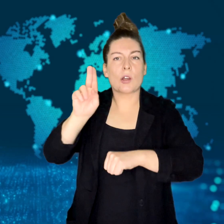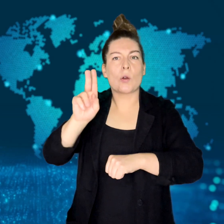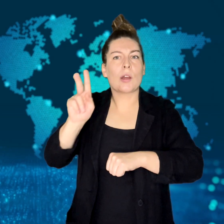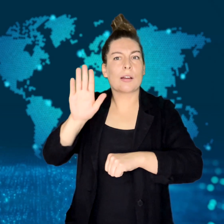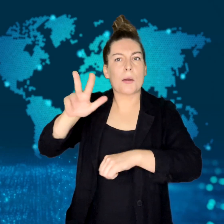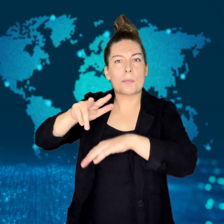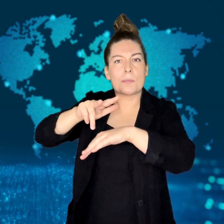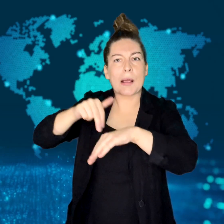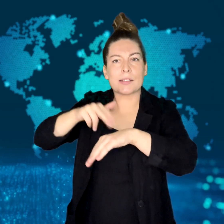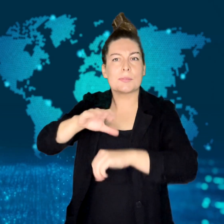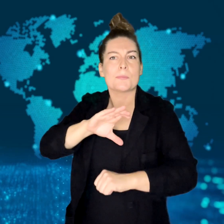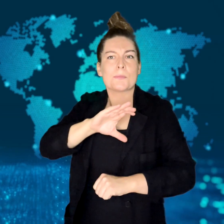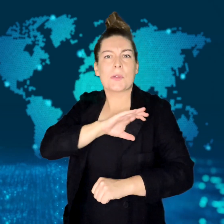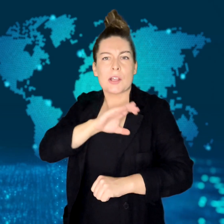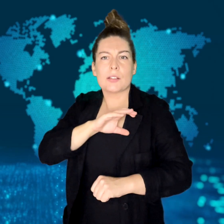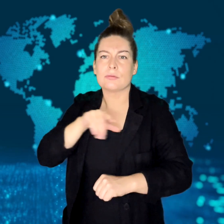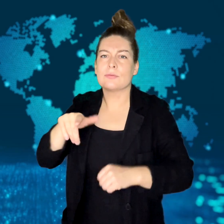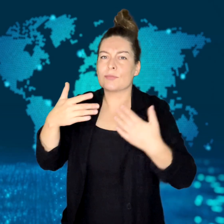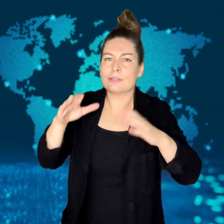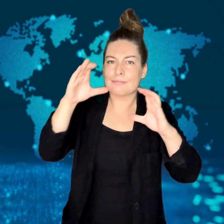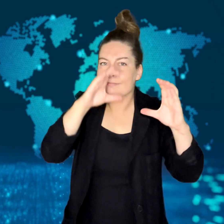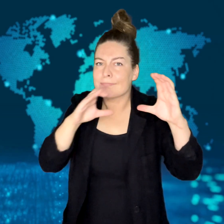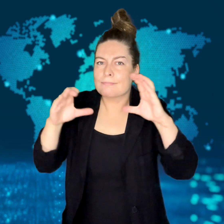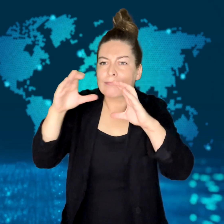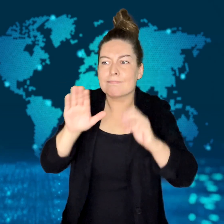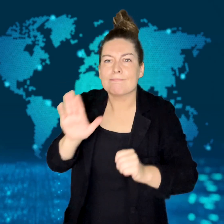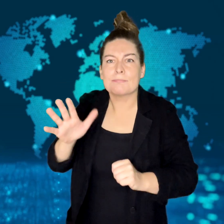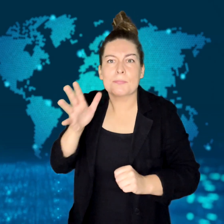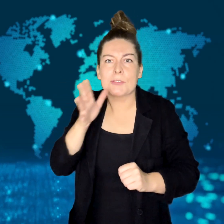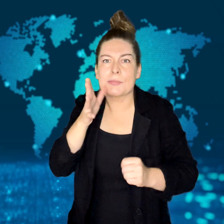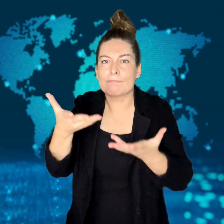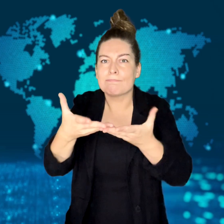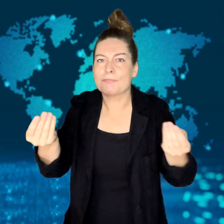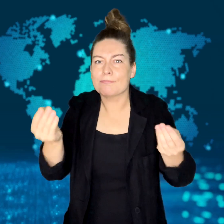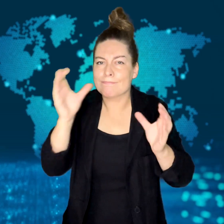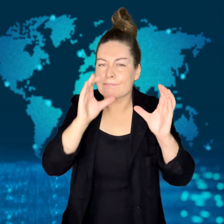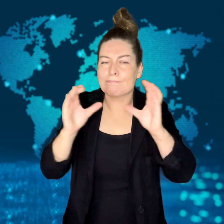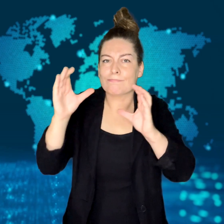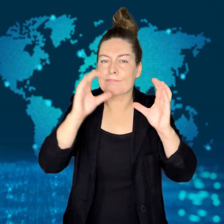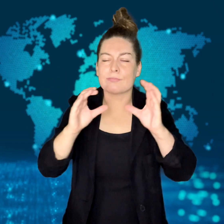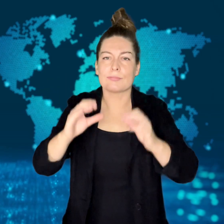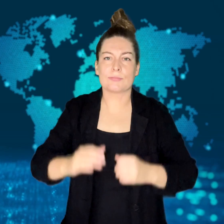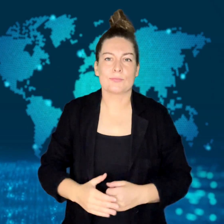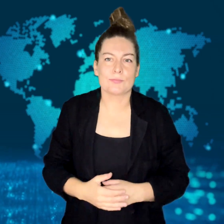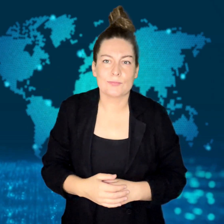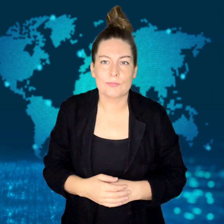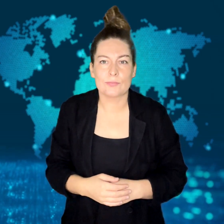involvement in the boy’s disappearance.